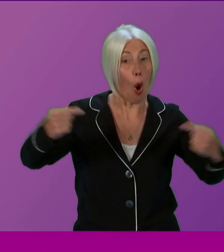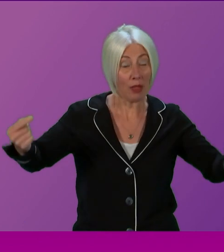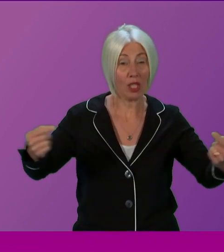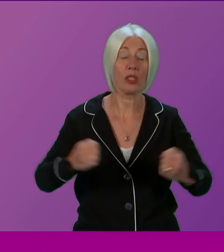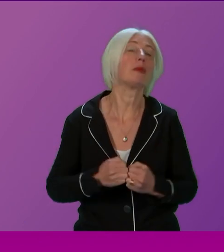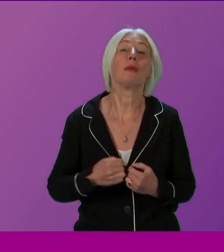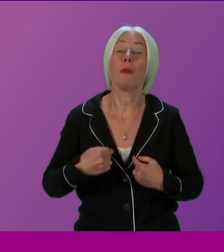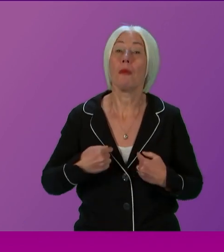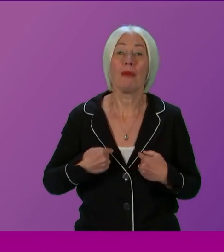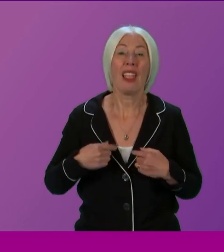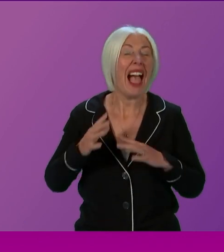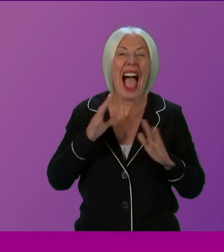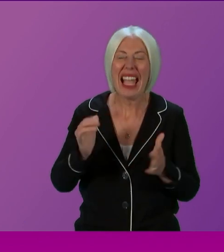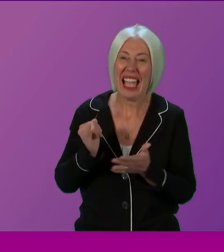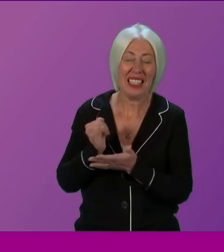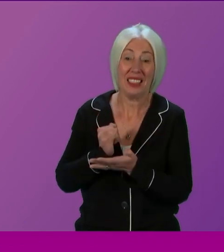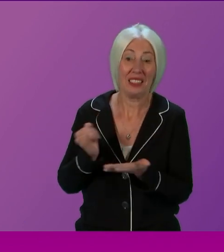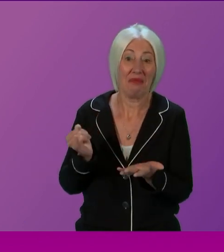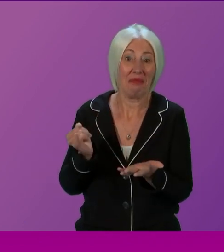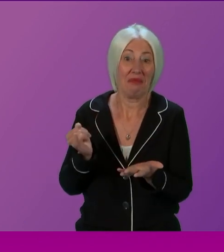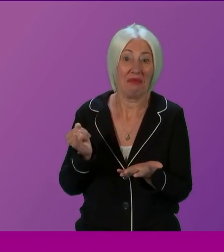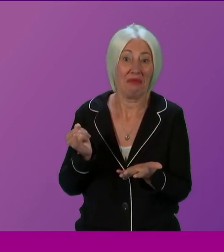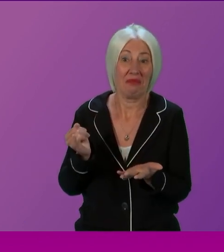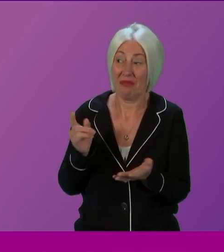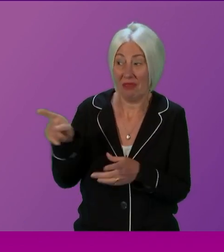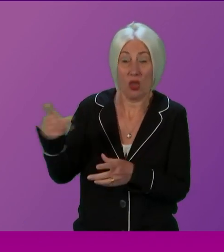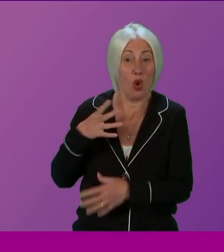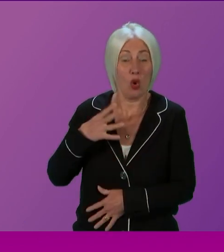I cannot grudge them watching the first SNP leadership election in 20 years,